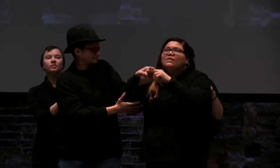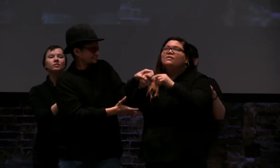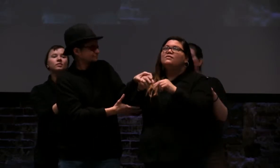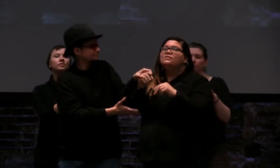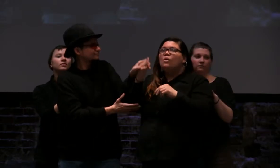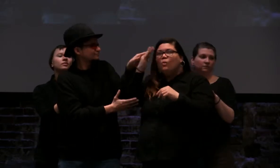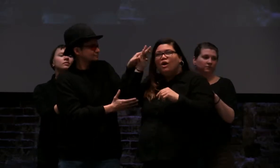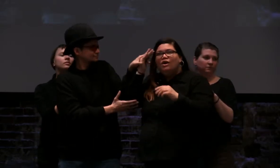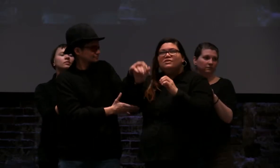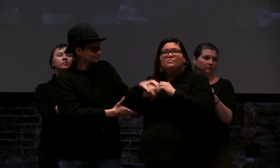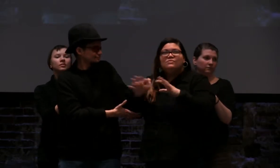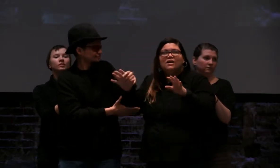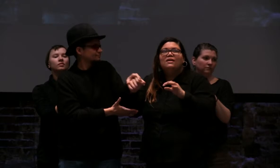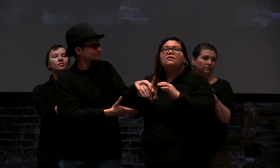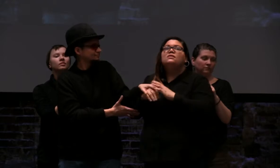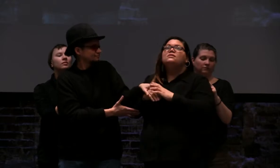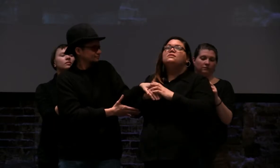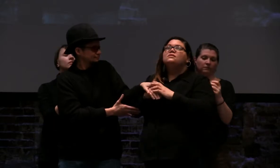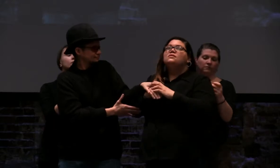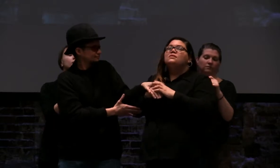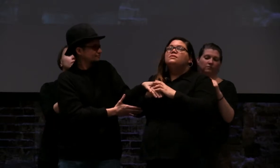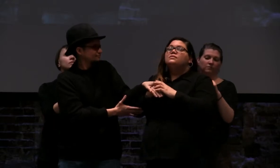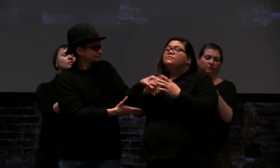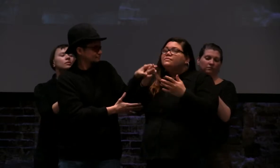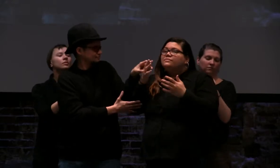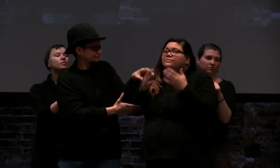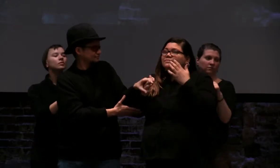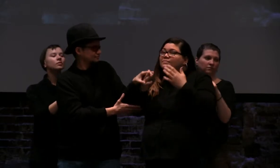There is so much opportunity to continue to build what we started,